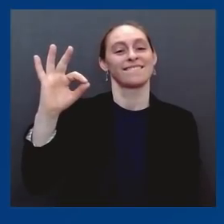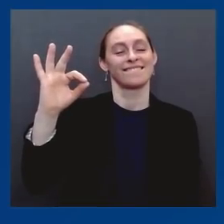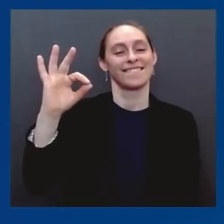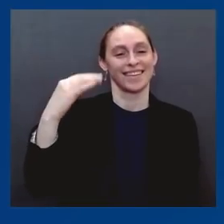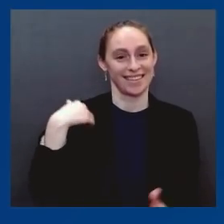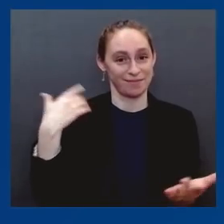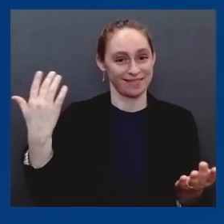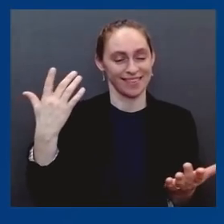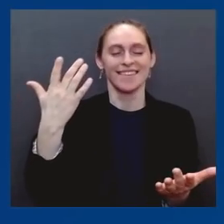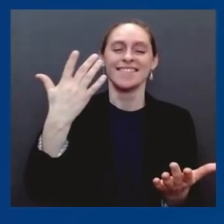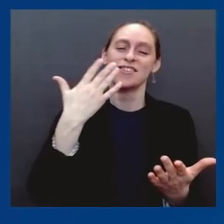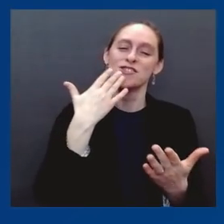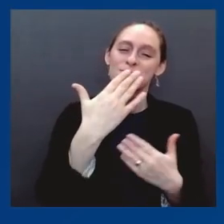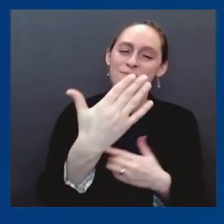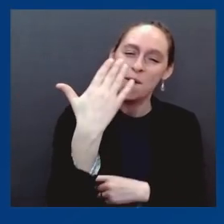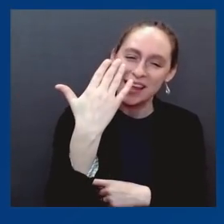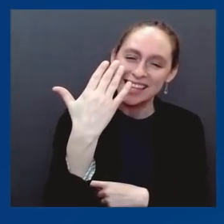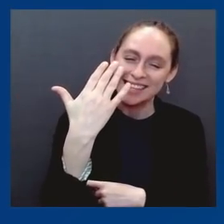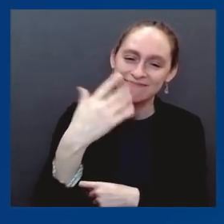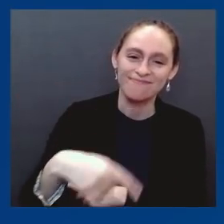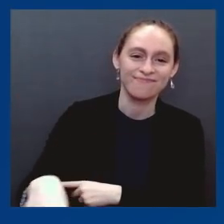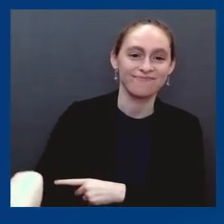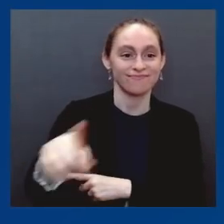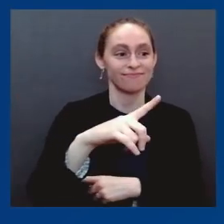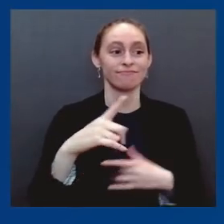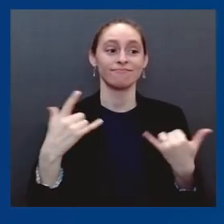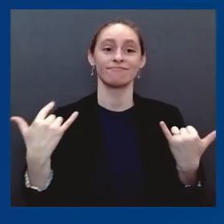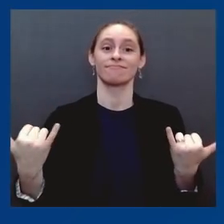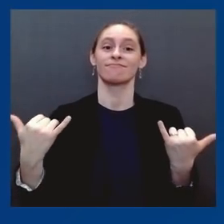We expect to return to our regular format next week.